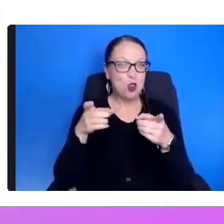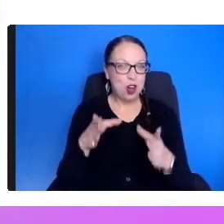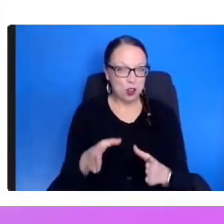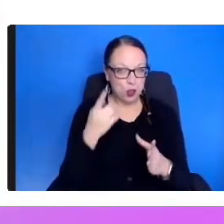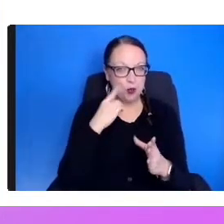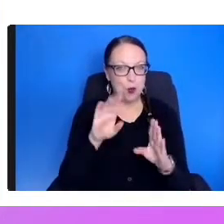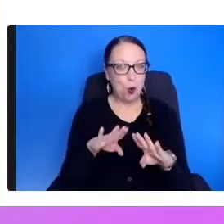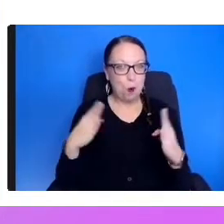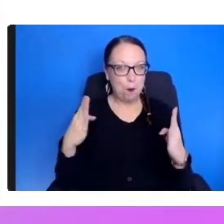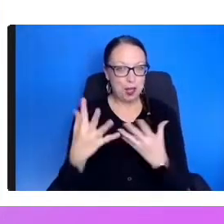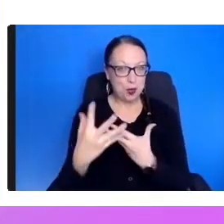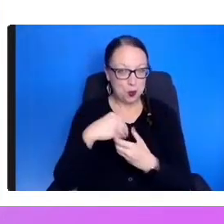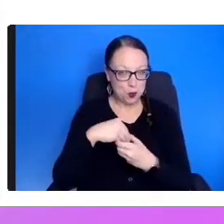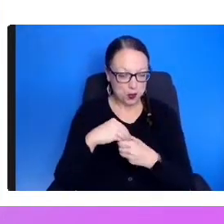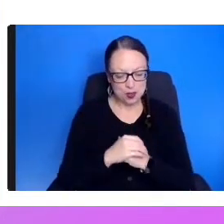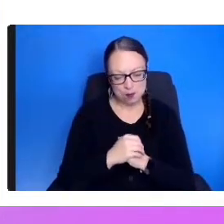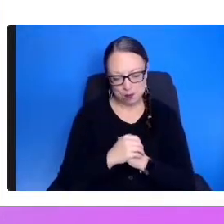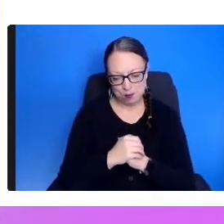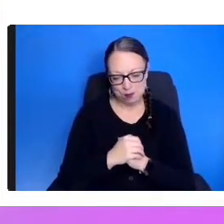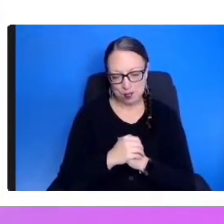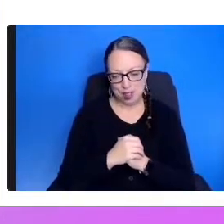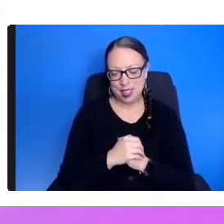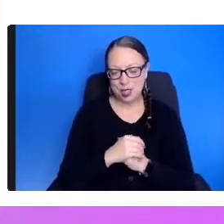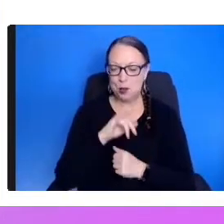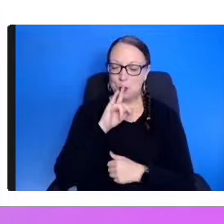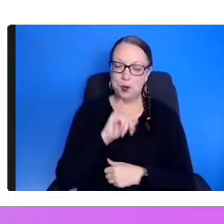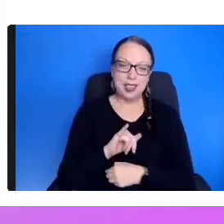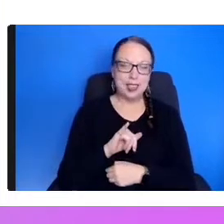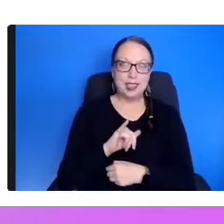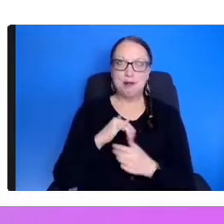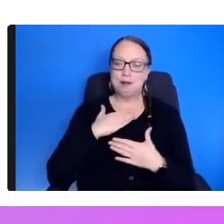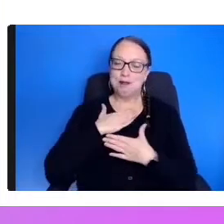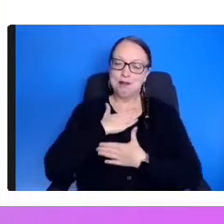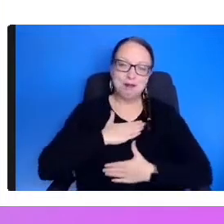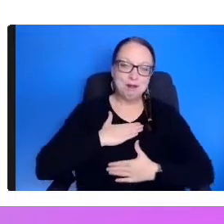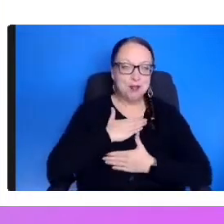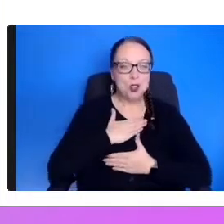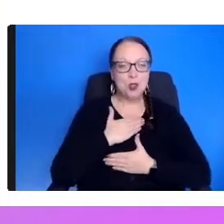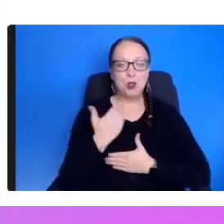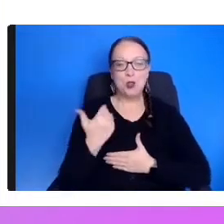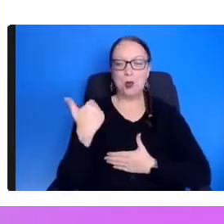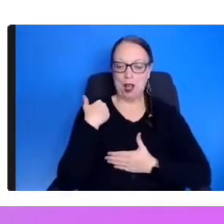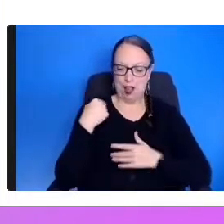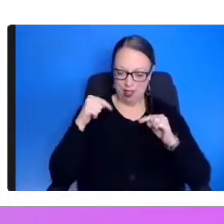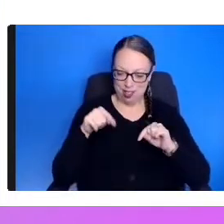and it's been a real pleasure to have set this journey off with open